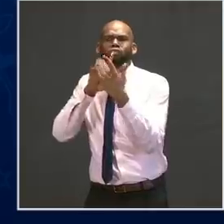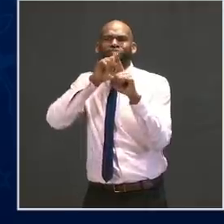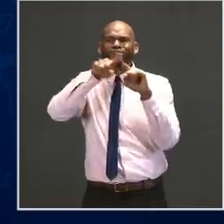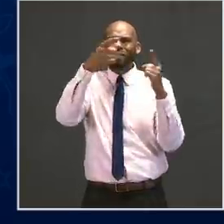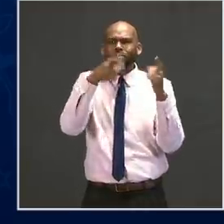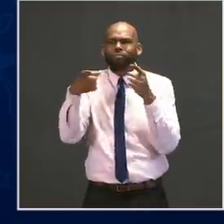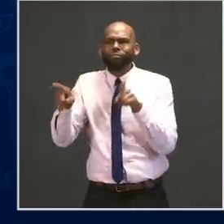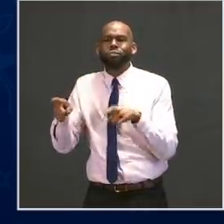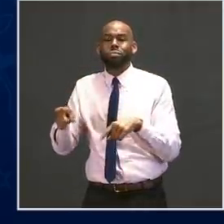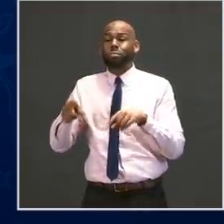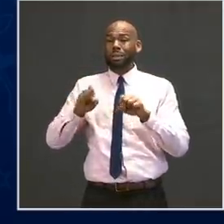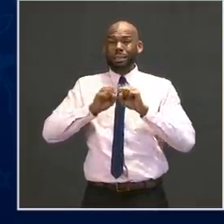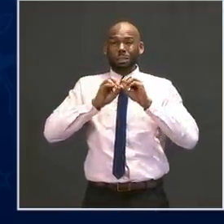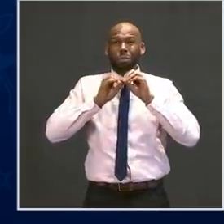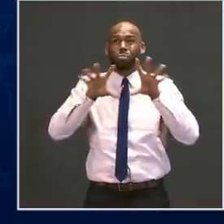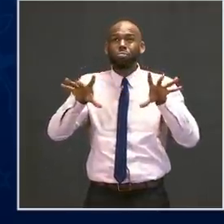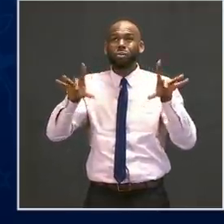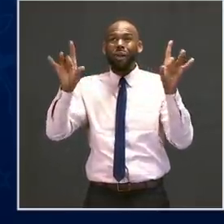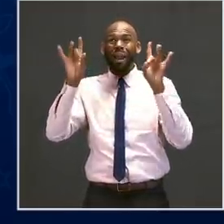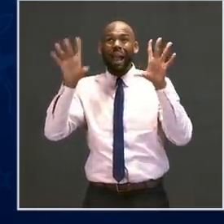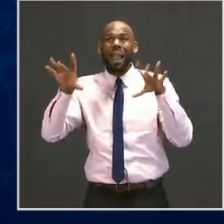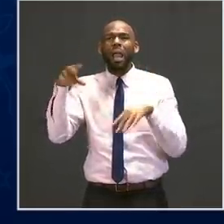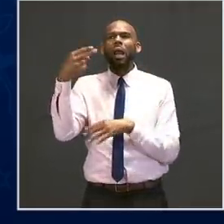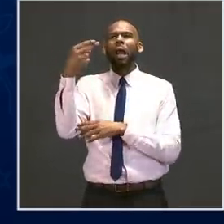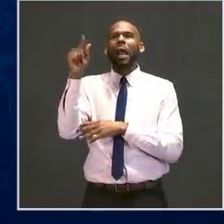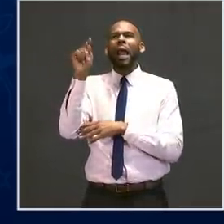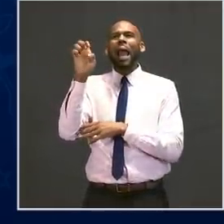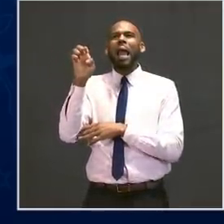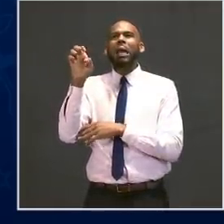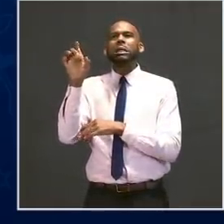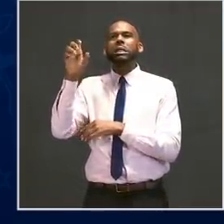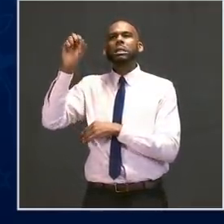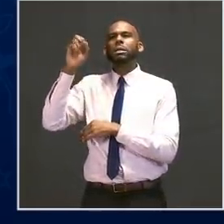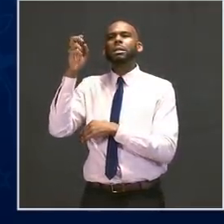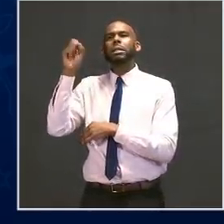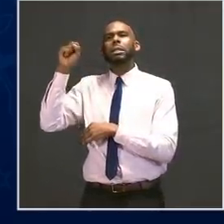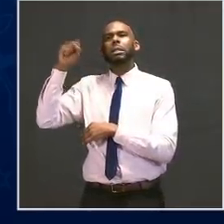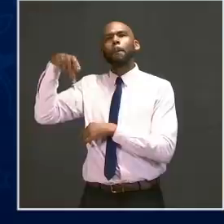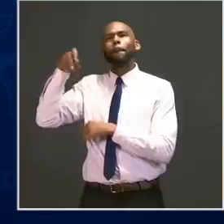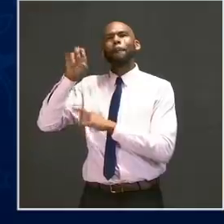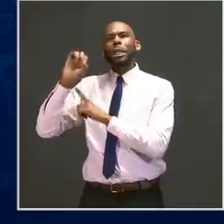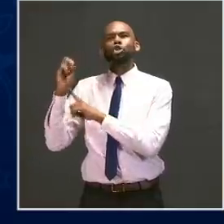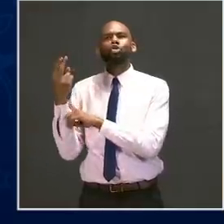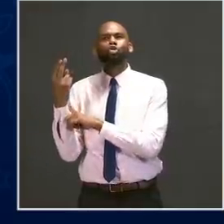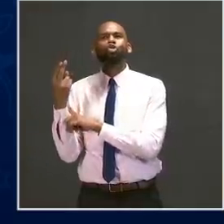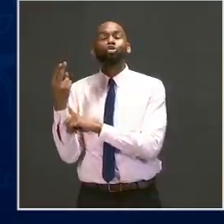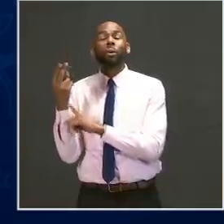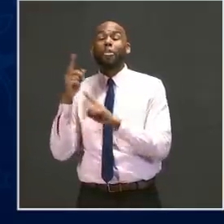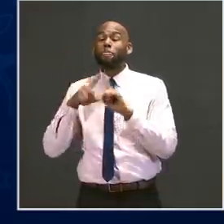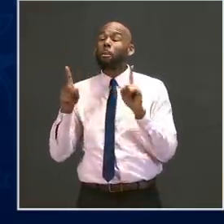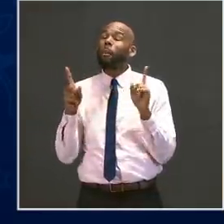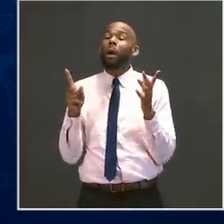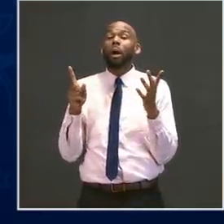the spreading of hate and hate speech as he sees fit. But what I'm referencing is what his role isn't in an ongoing Senate trial.